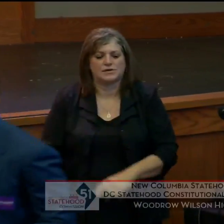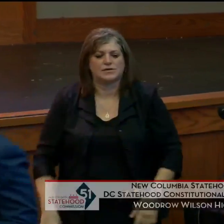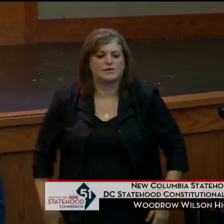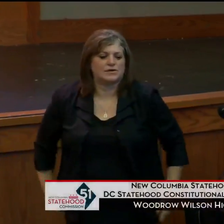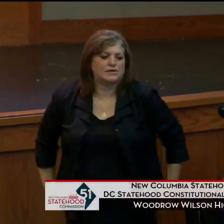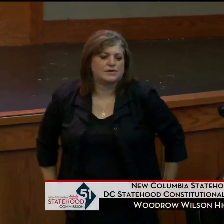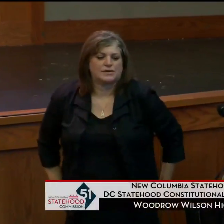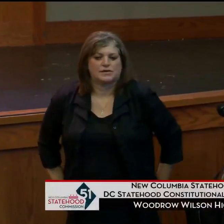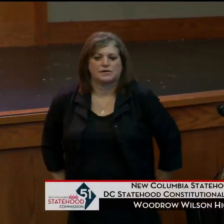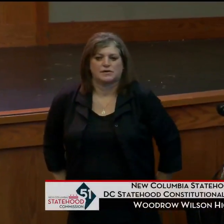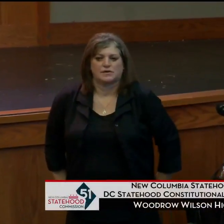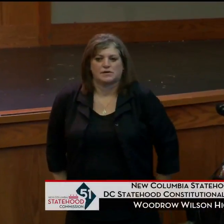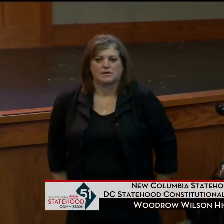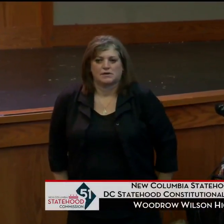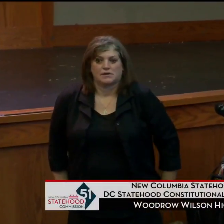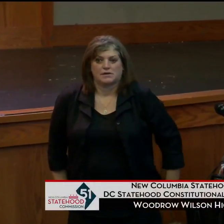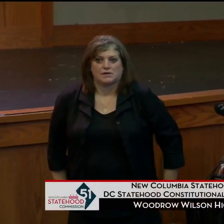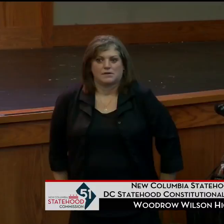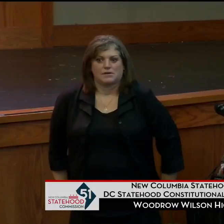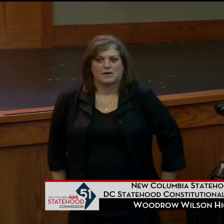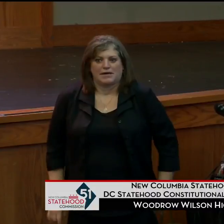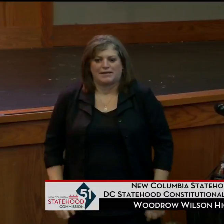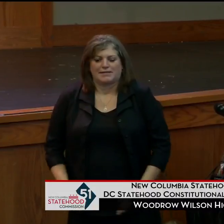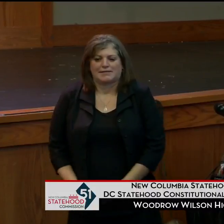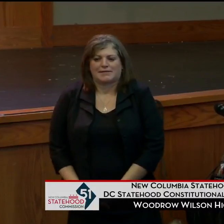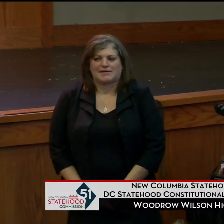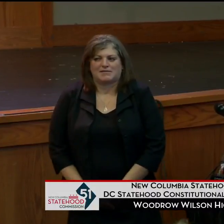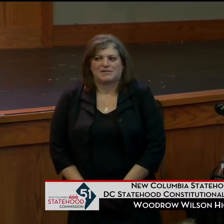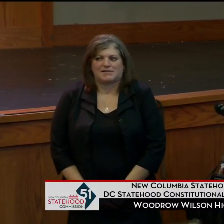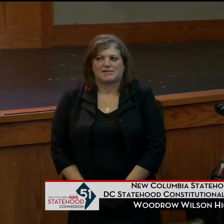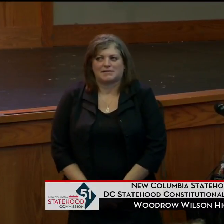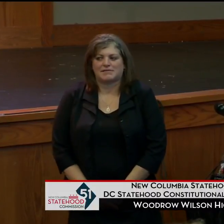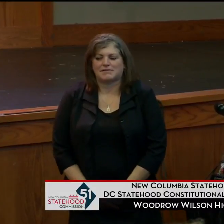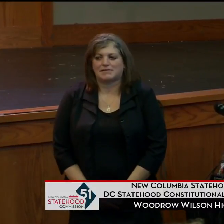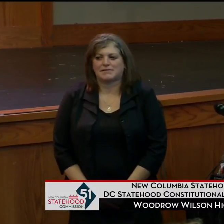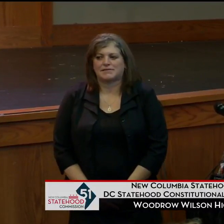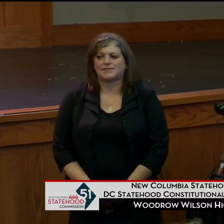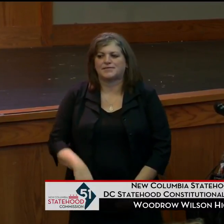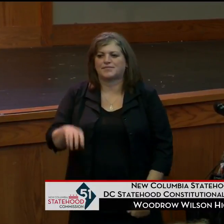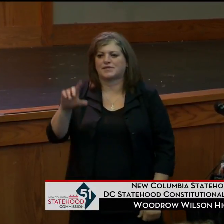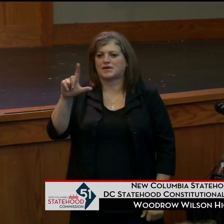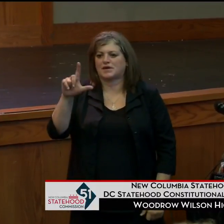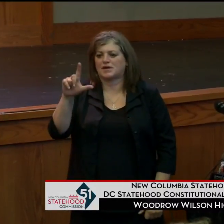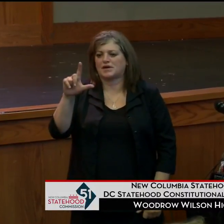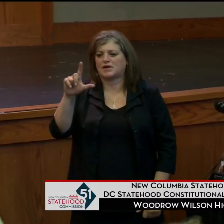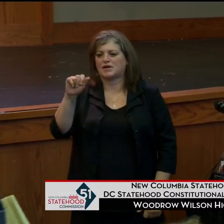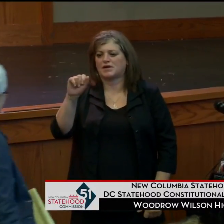THANK YOU VERY MUCH. LORI MASTERS.